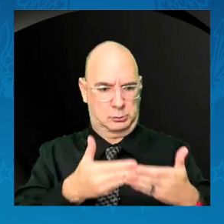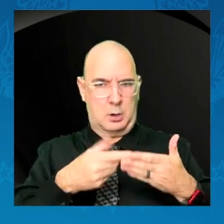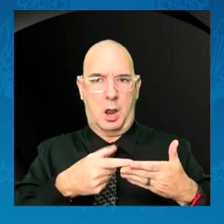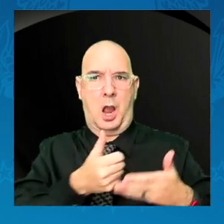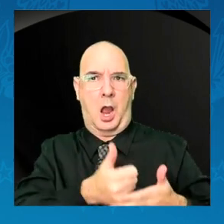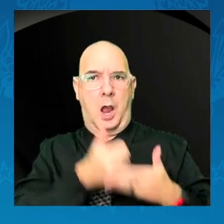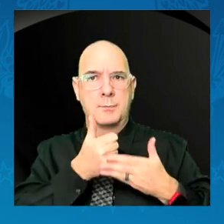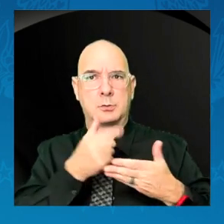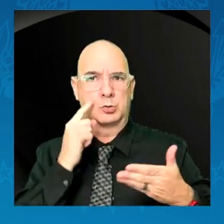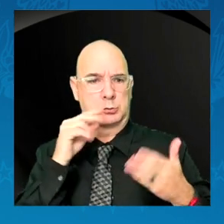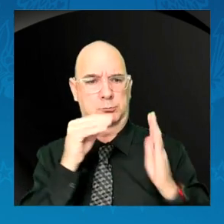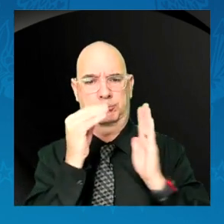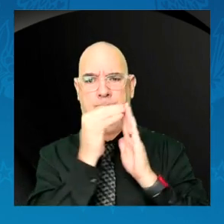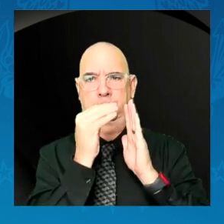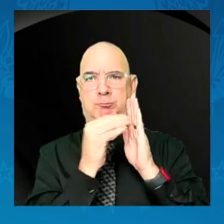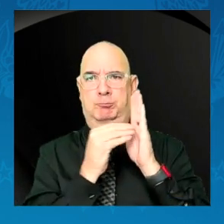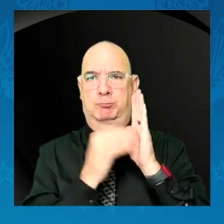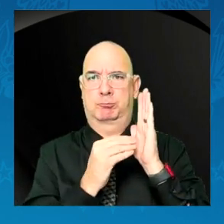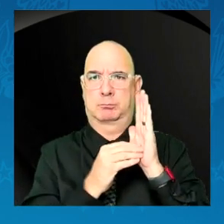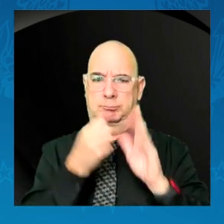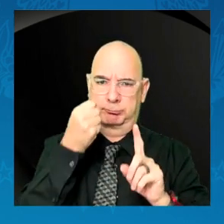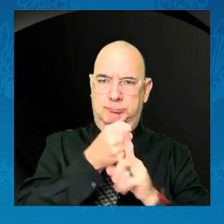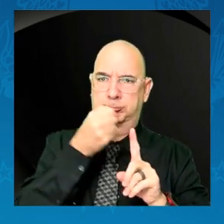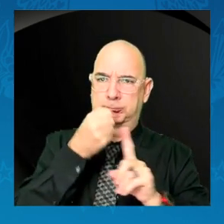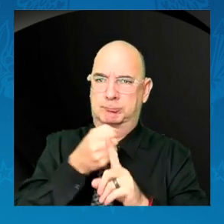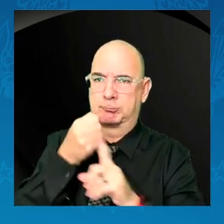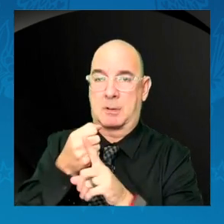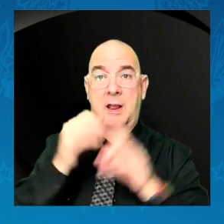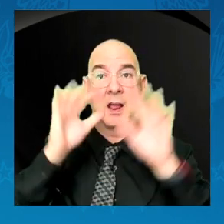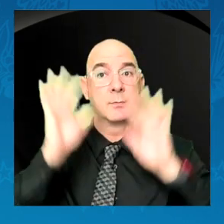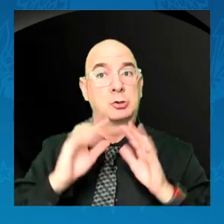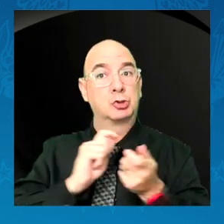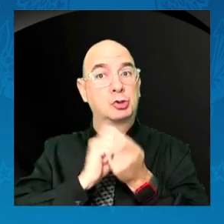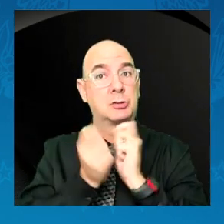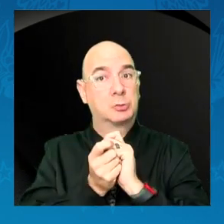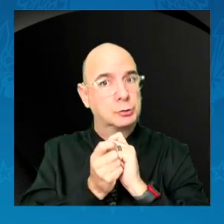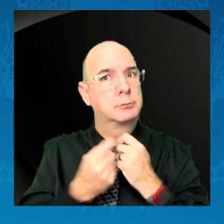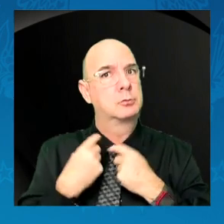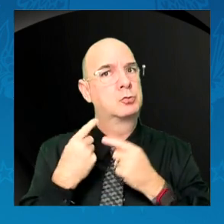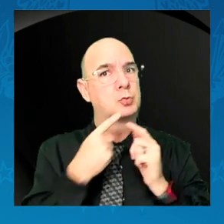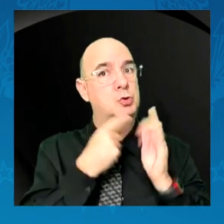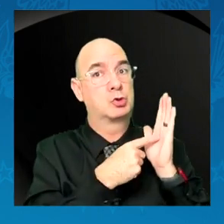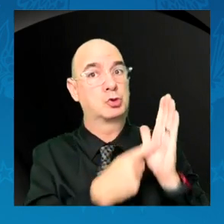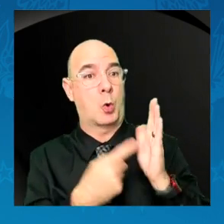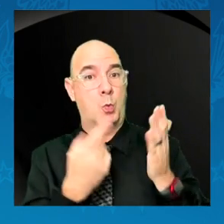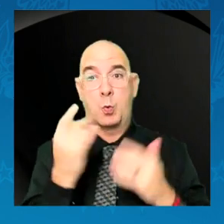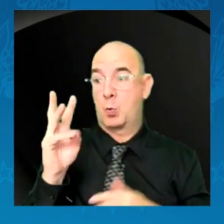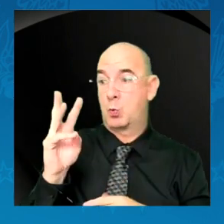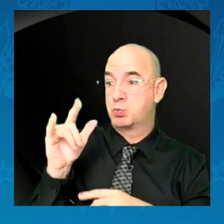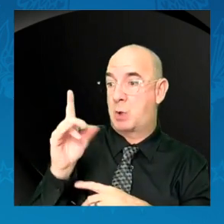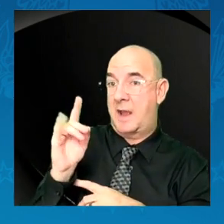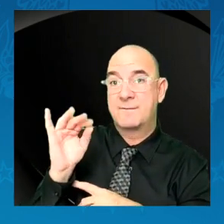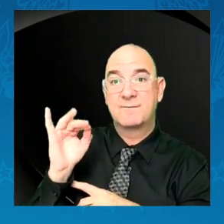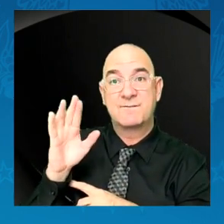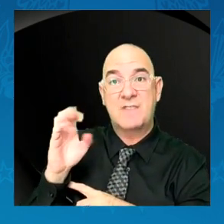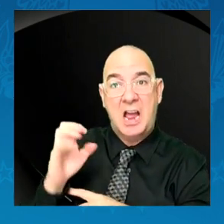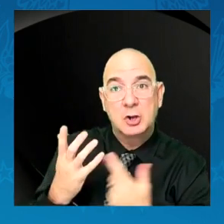by demonstrating the effects of wildfires, droughts, coastal erosion, landslides and other hazardous conditions